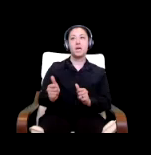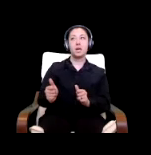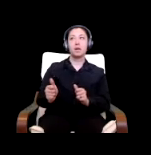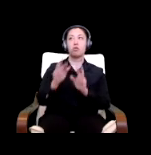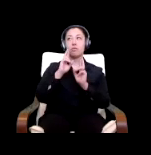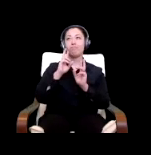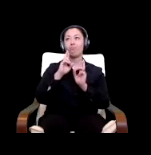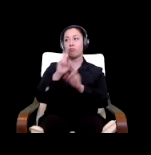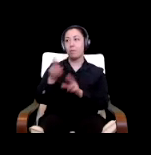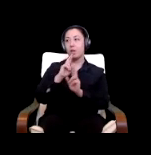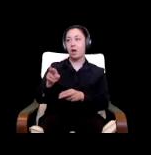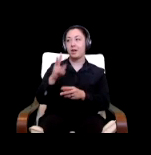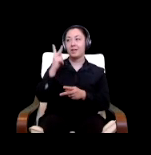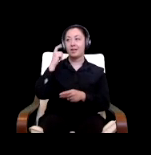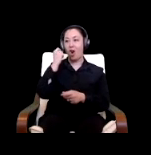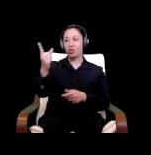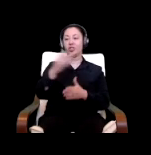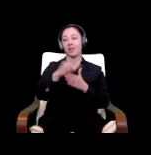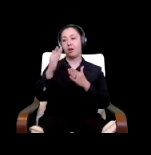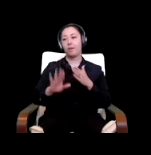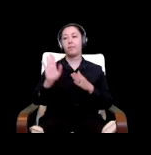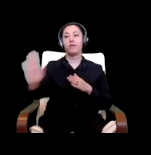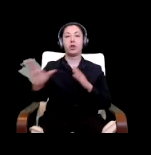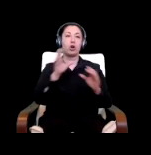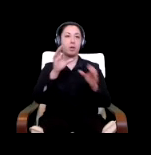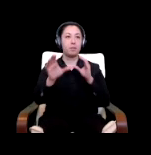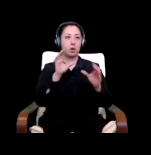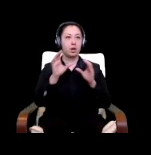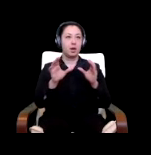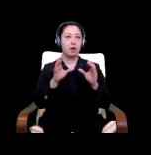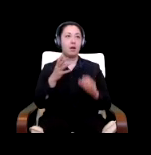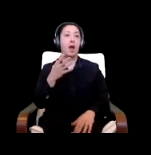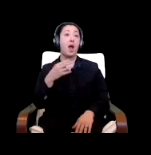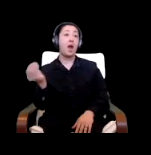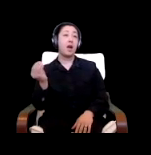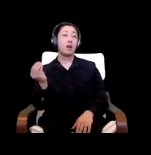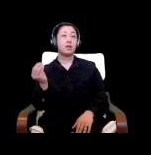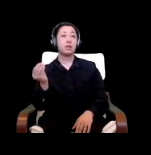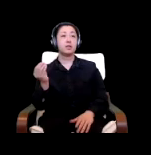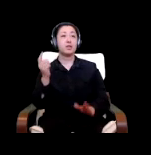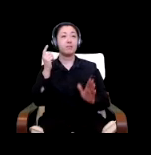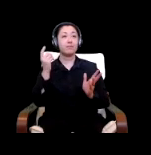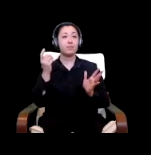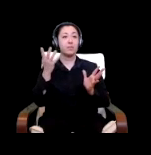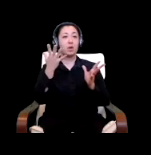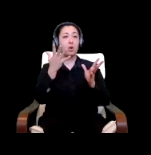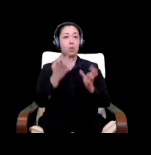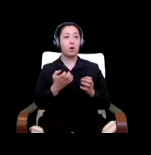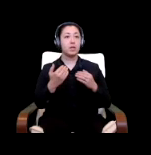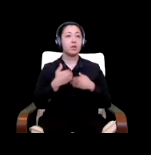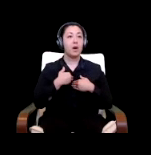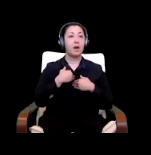Offering and being consistent with AUC devices are really important.